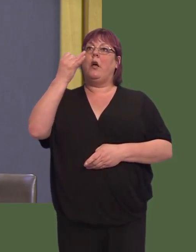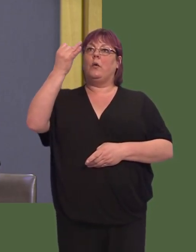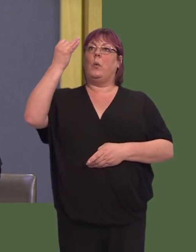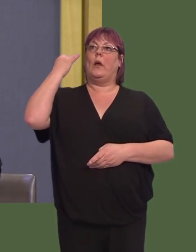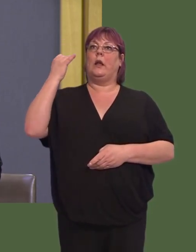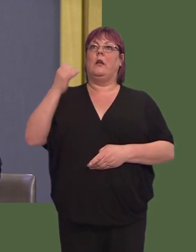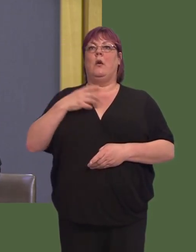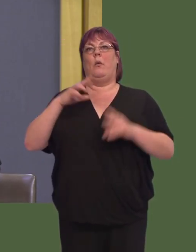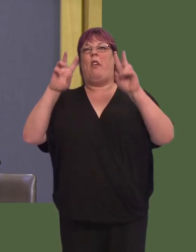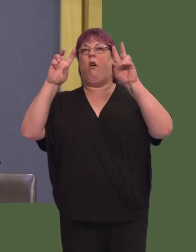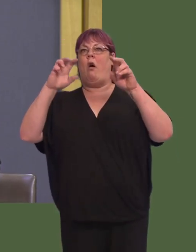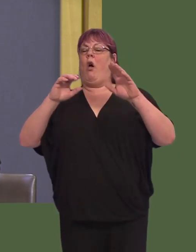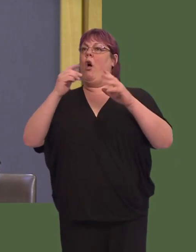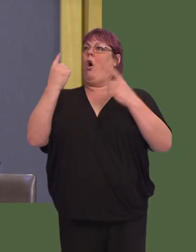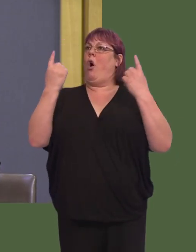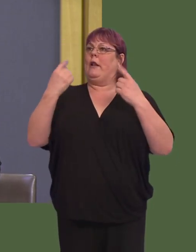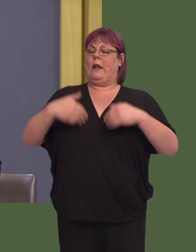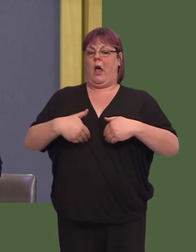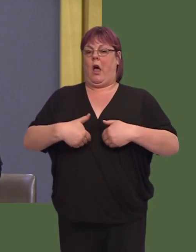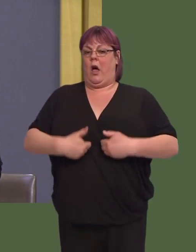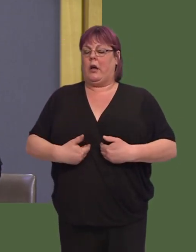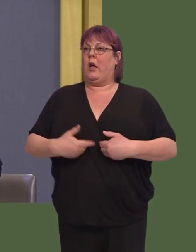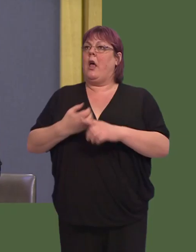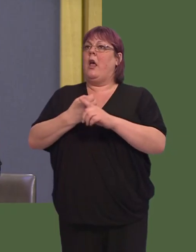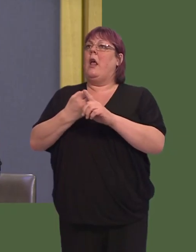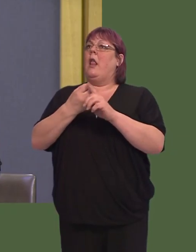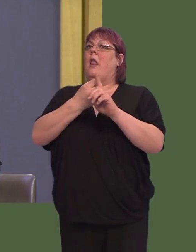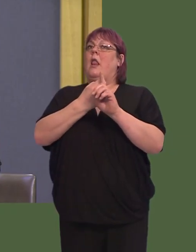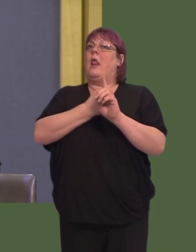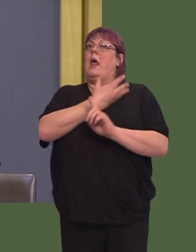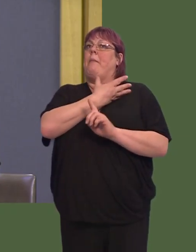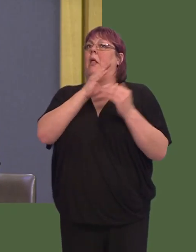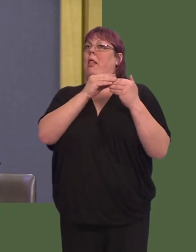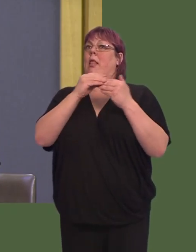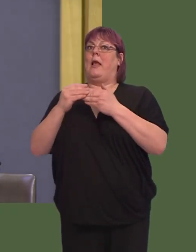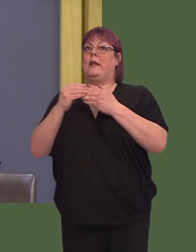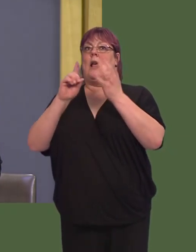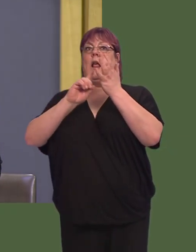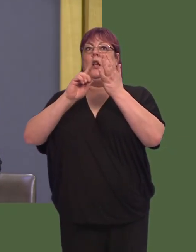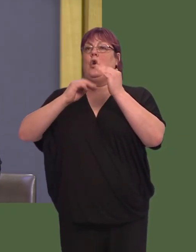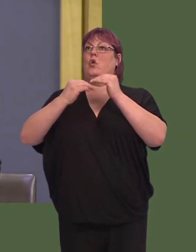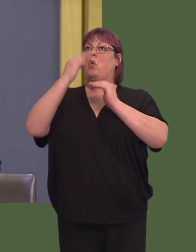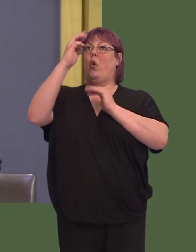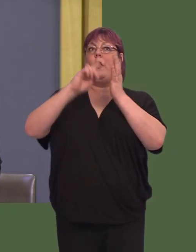with Labour-led North Lanarkshire Council announcing that it is looking to provide meals